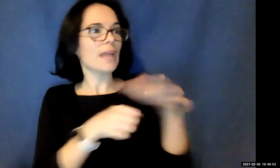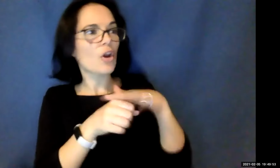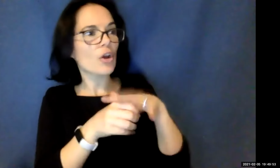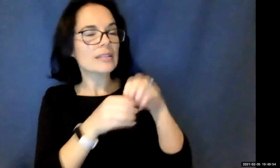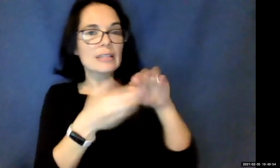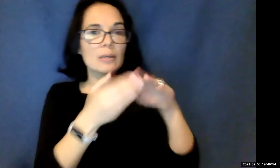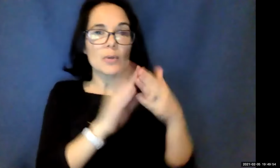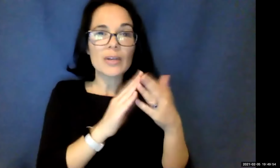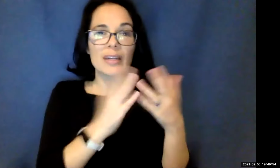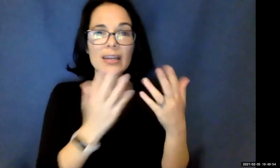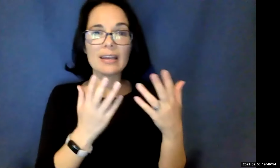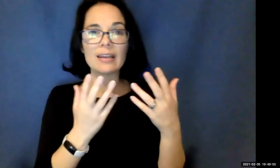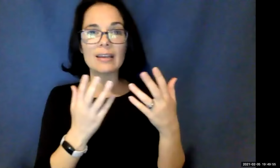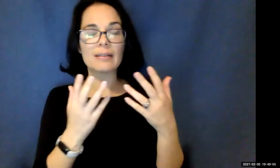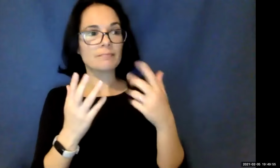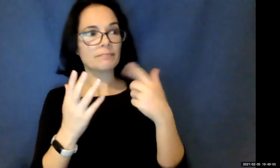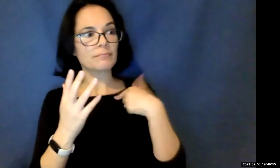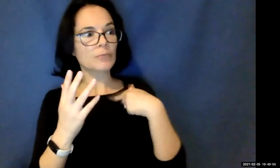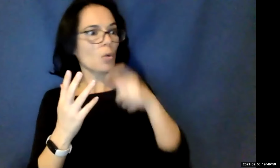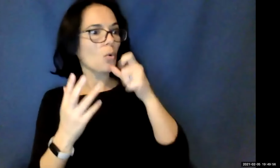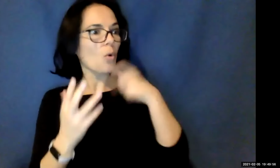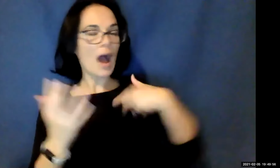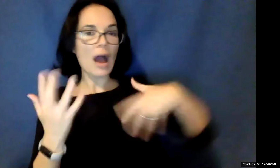you live with, who you socialize with, and where you work.